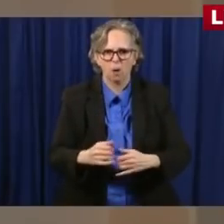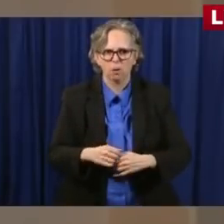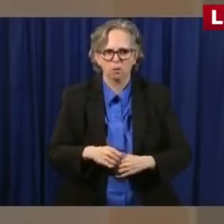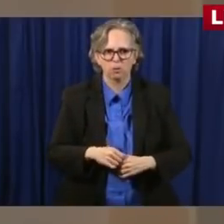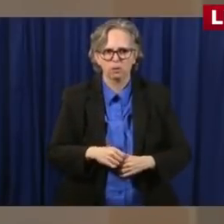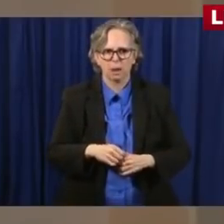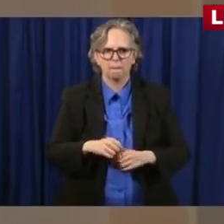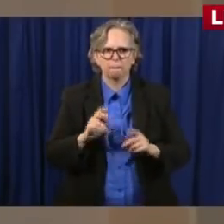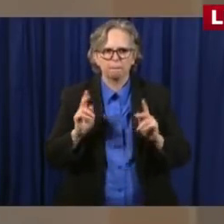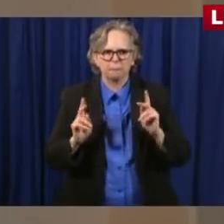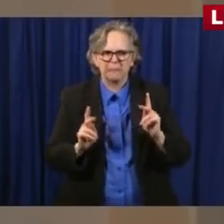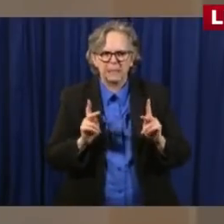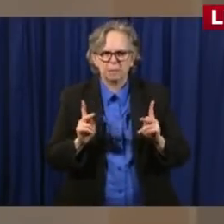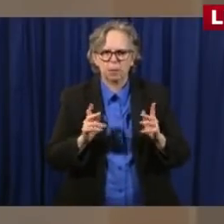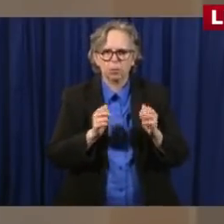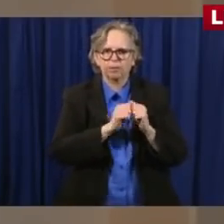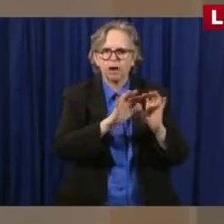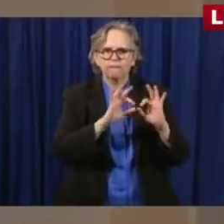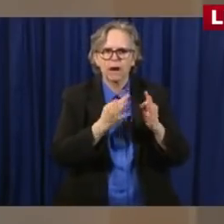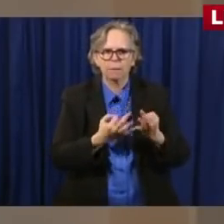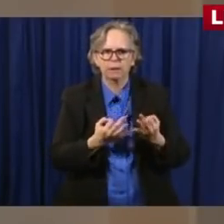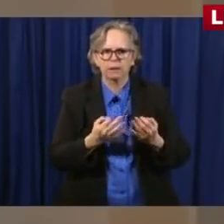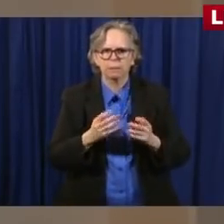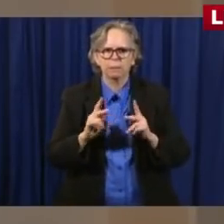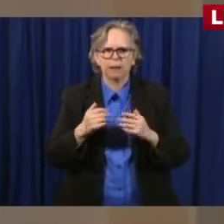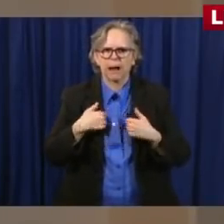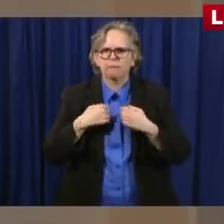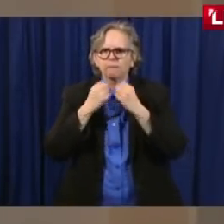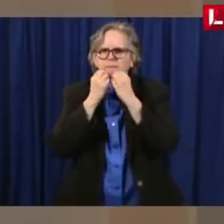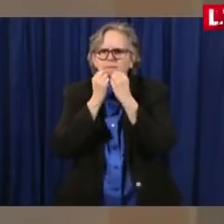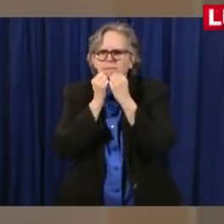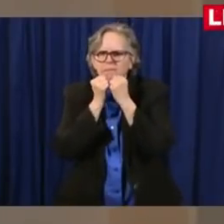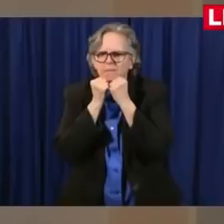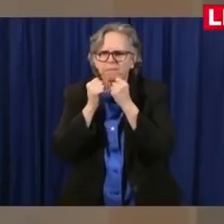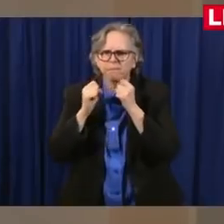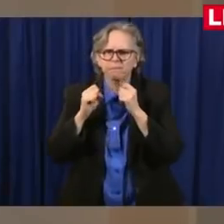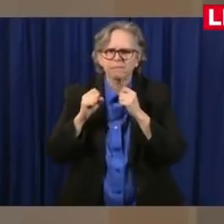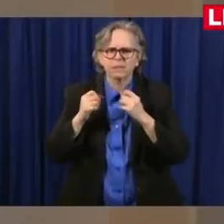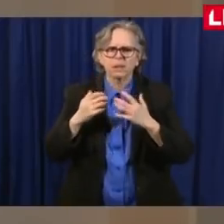THOSE ARE NOT MODELS. THOSE ARE REAL PEOPLE.